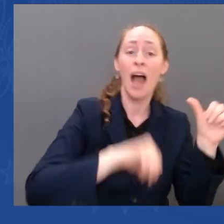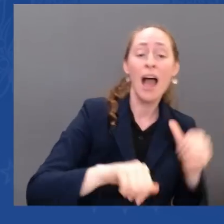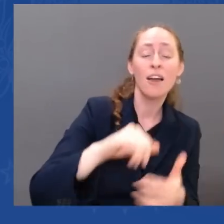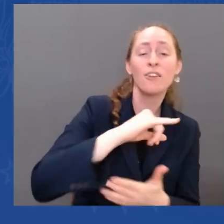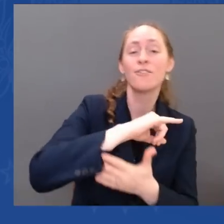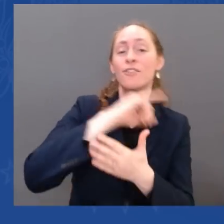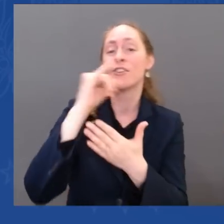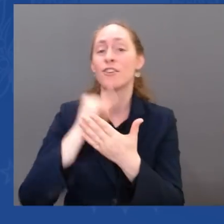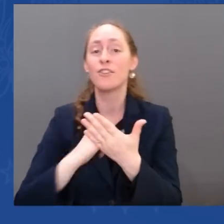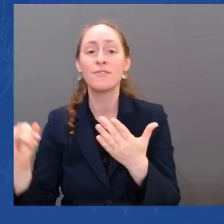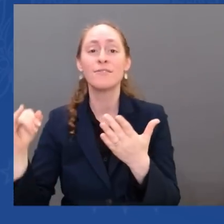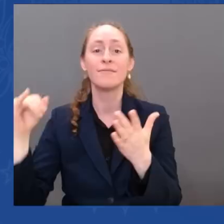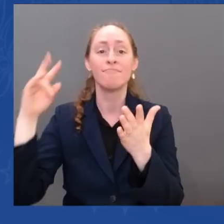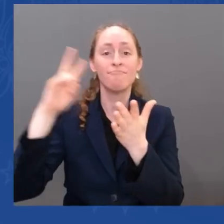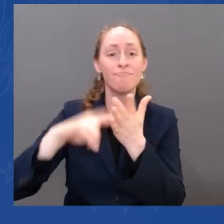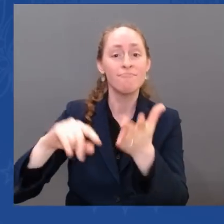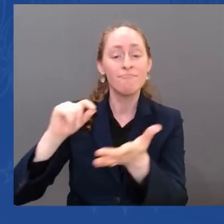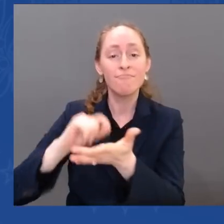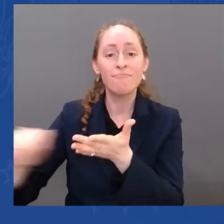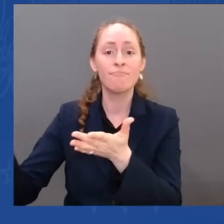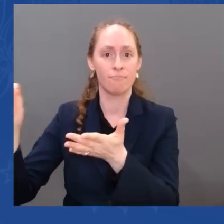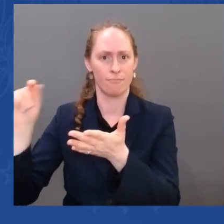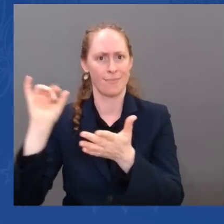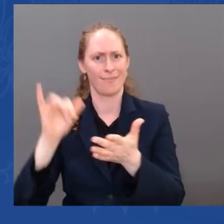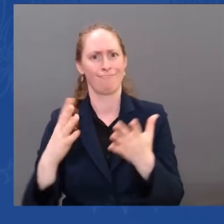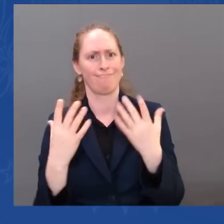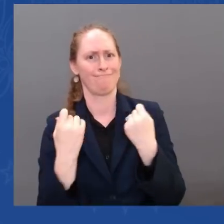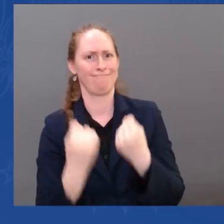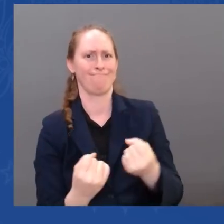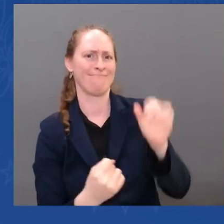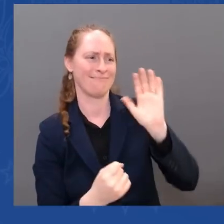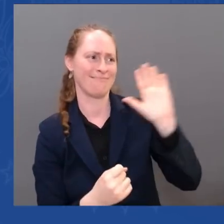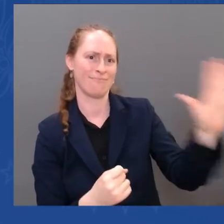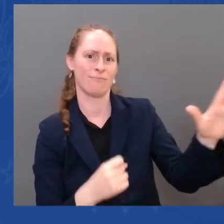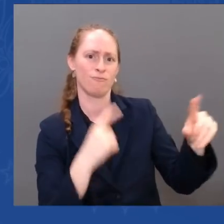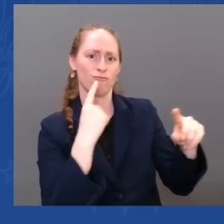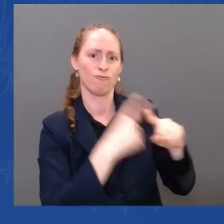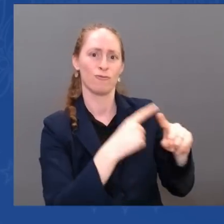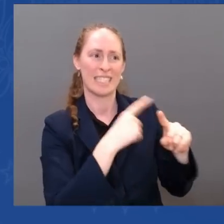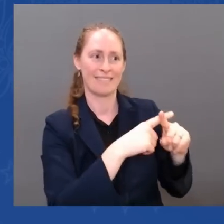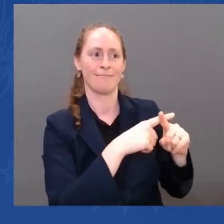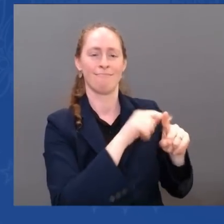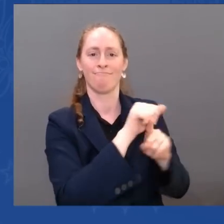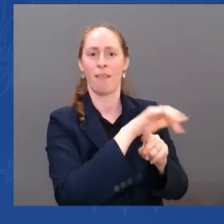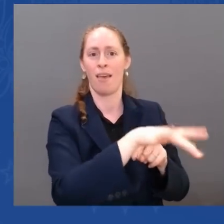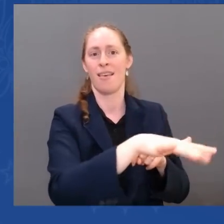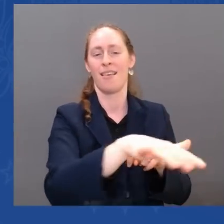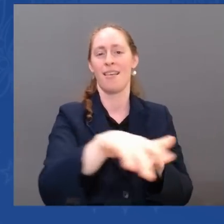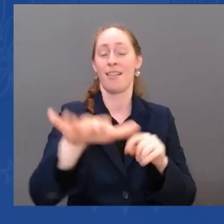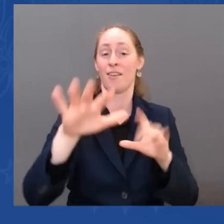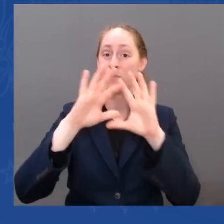We all enjoy the shades of its branches. And I've had the chance to visit